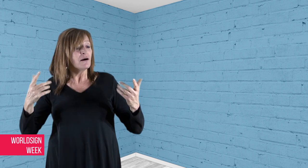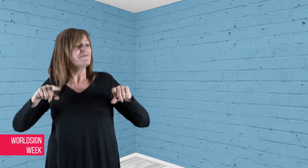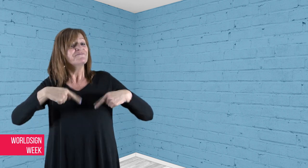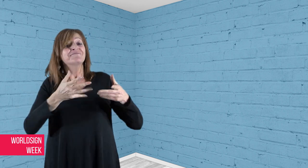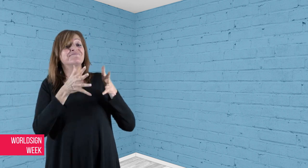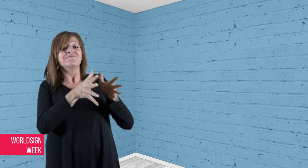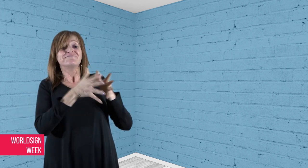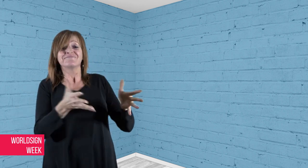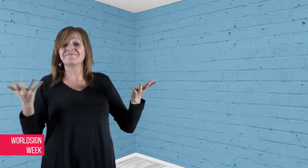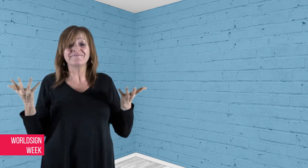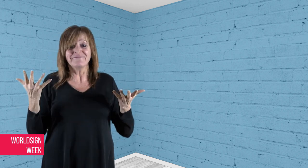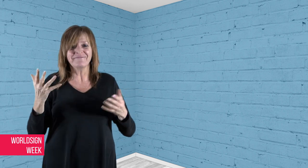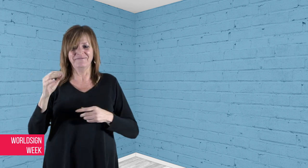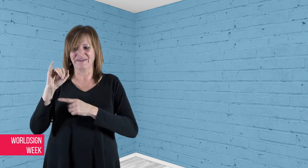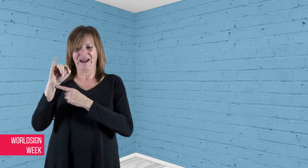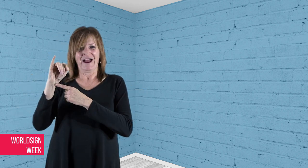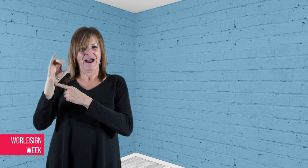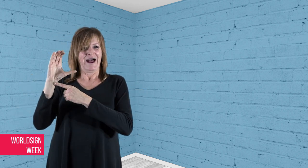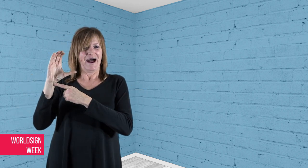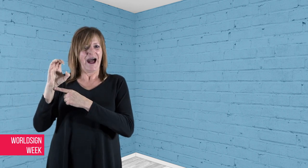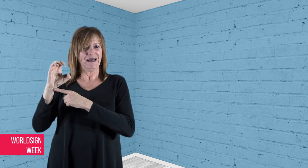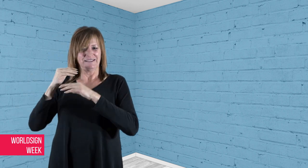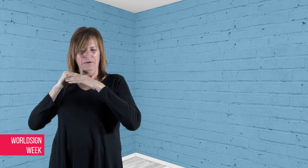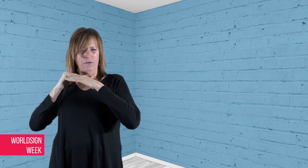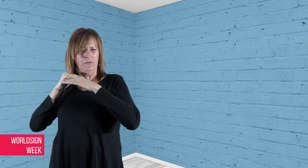Okay. next story: Ice sheet in